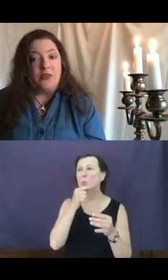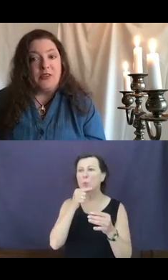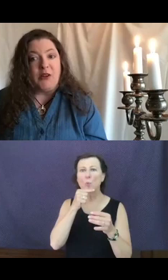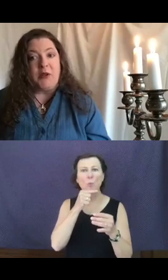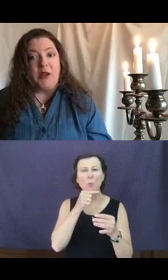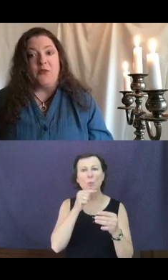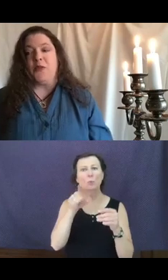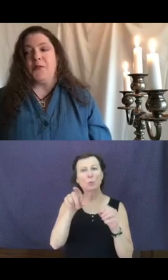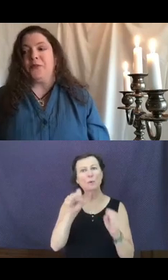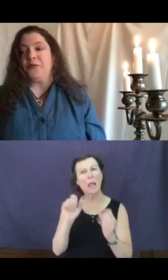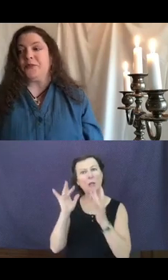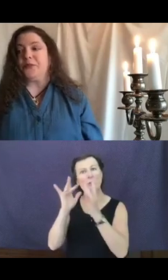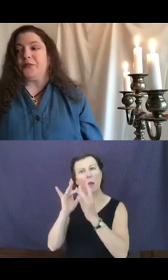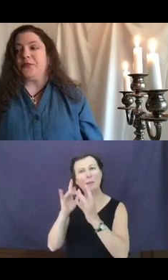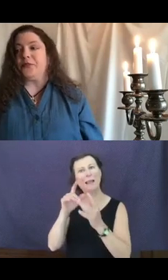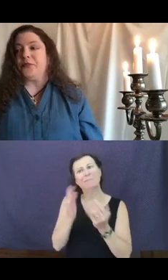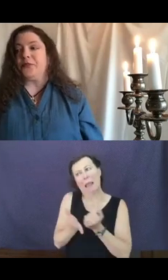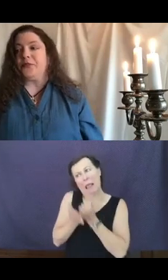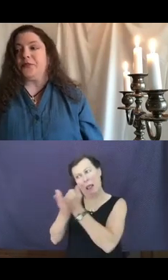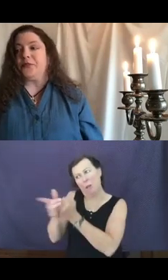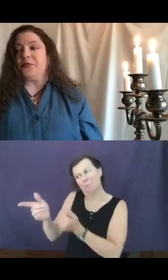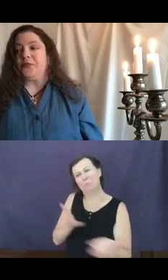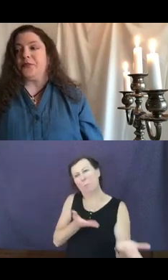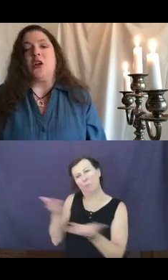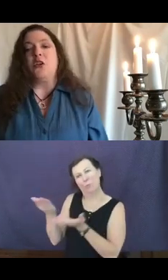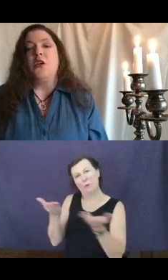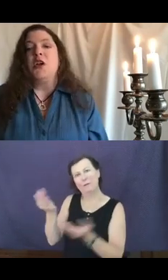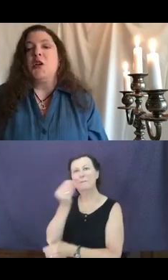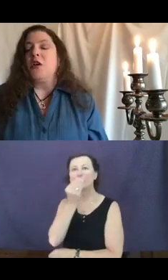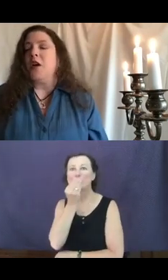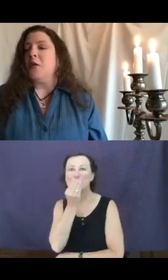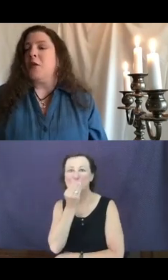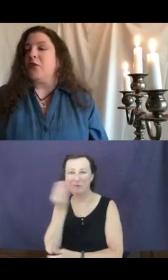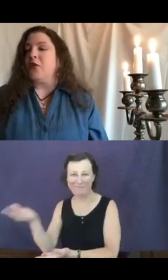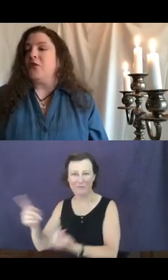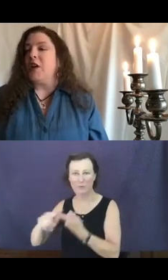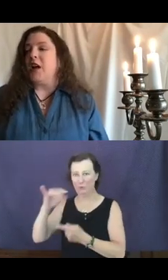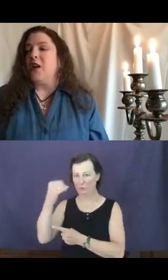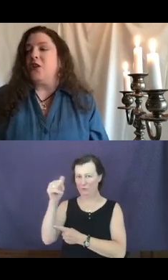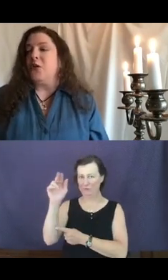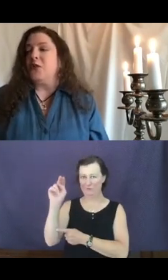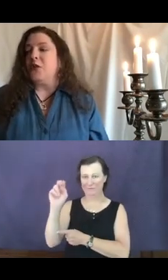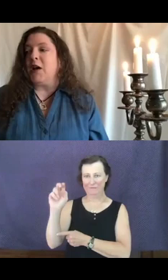that would be helpful. Also be sure and check out a notice about